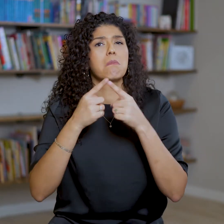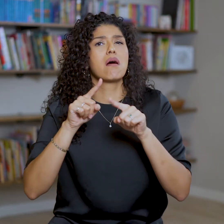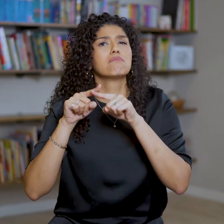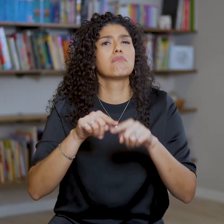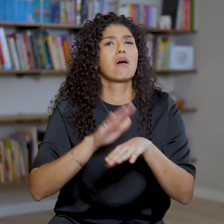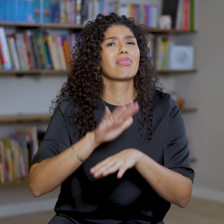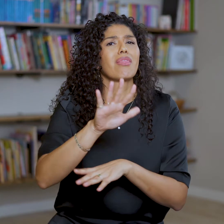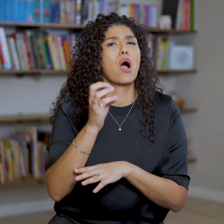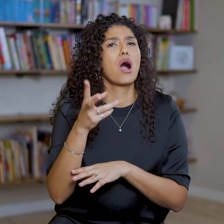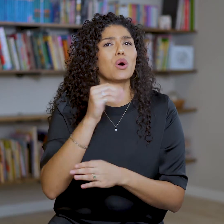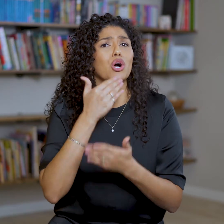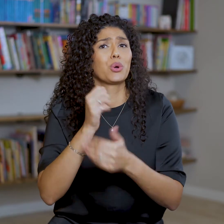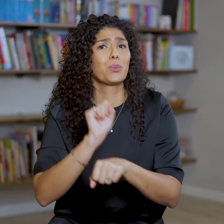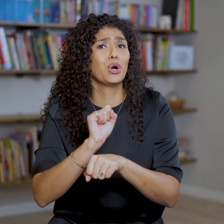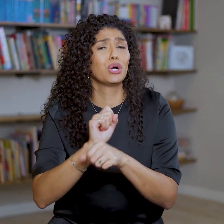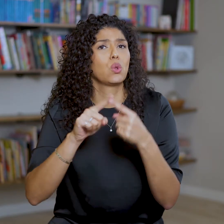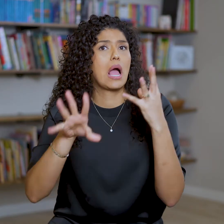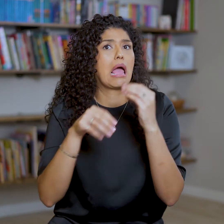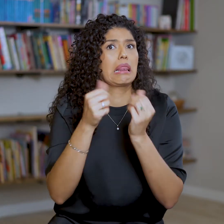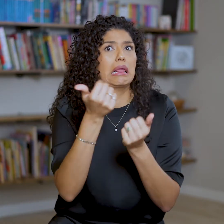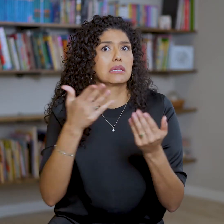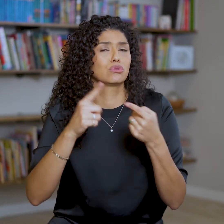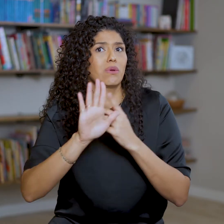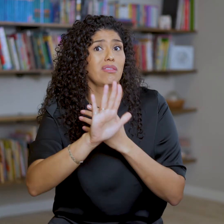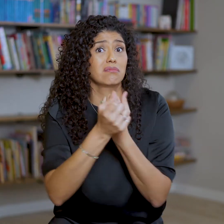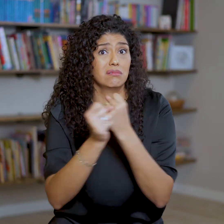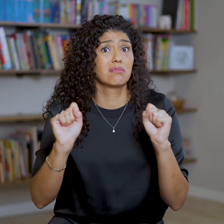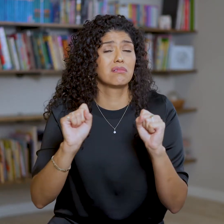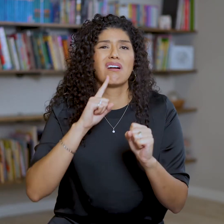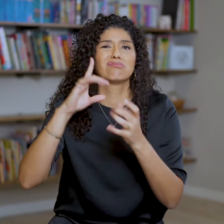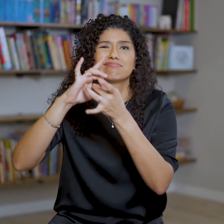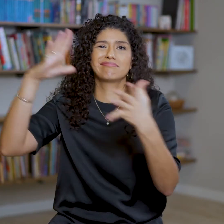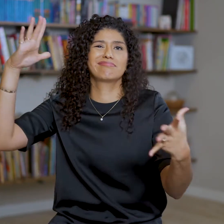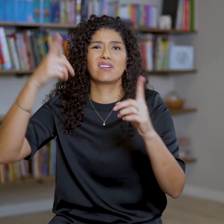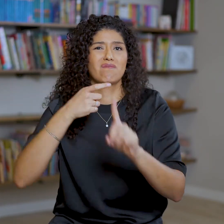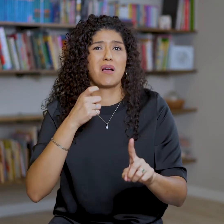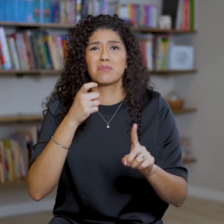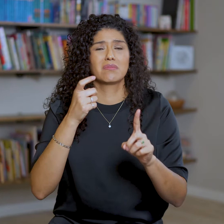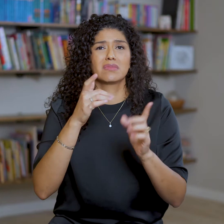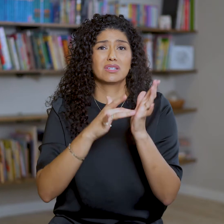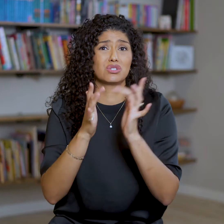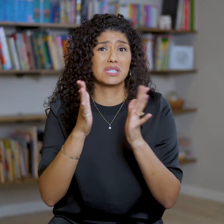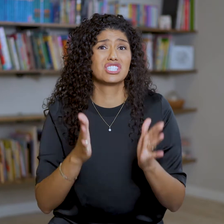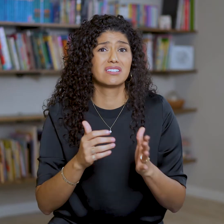but rely on their own good works to add anything to their salvation are cut off from Christ: